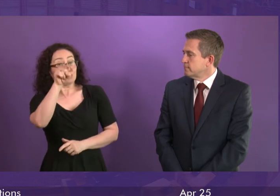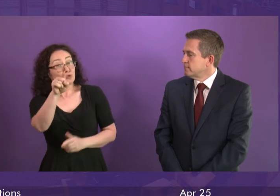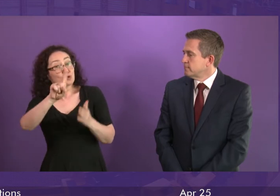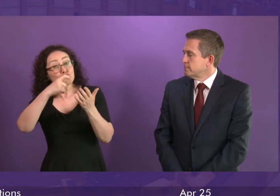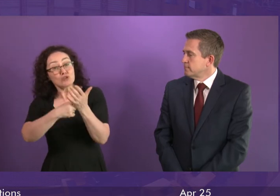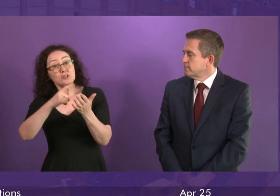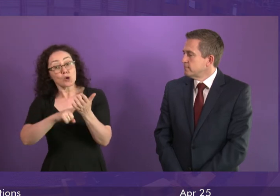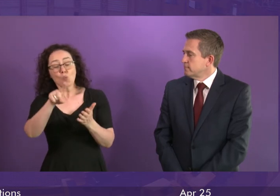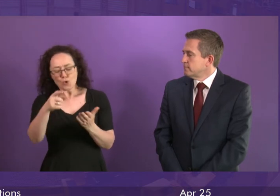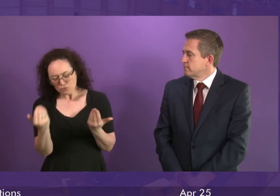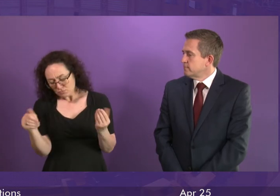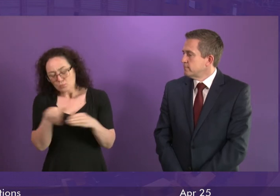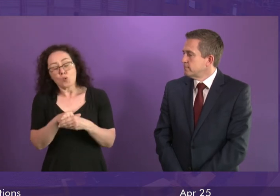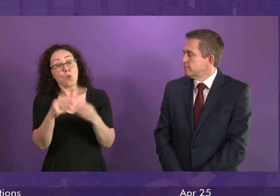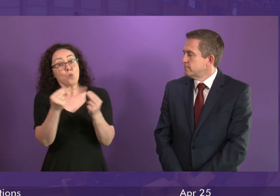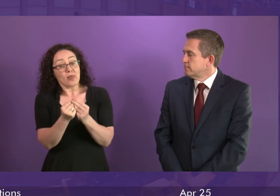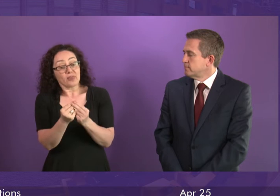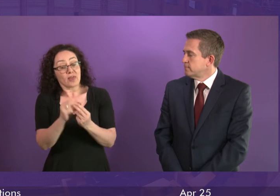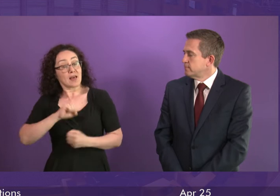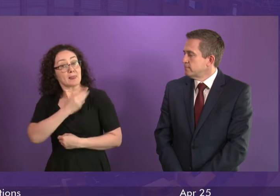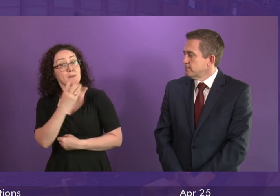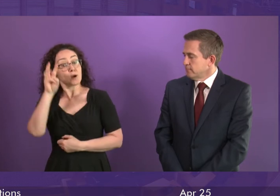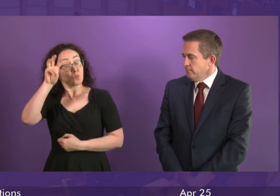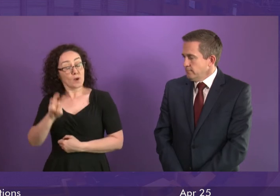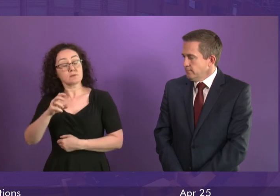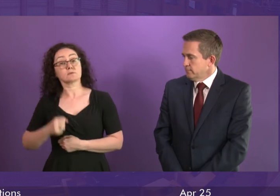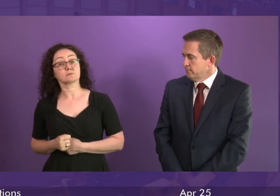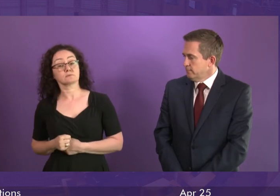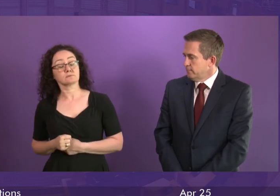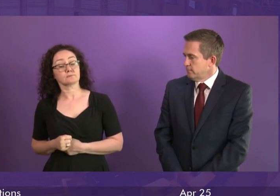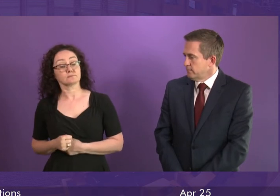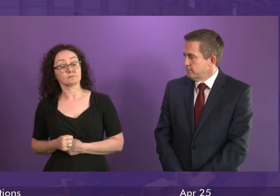in Wales, which said this morning in response to the Trussell Trust report that the rise